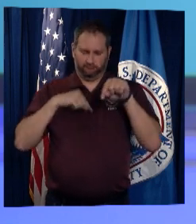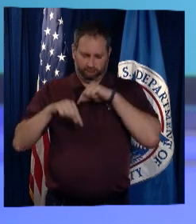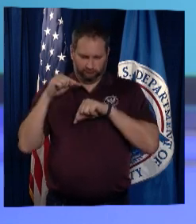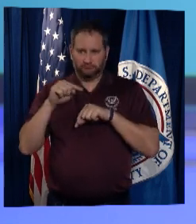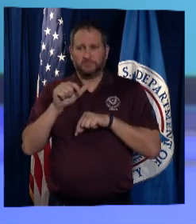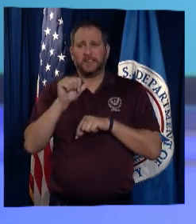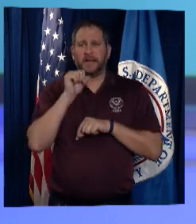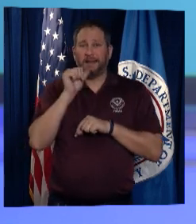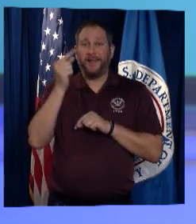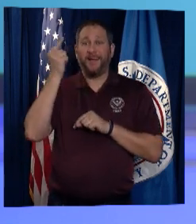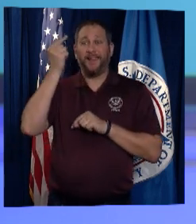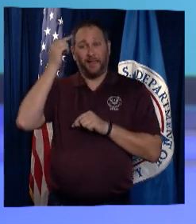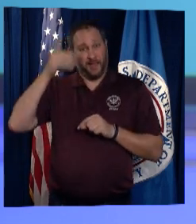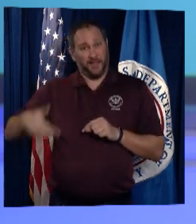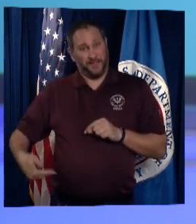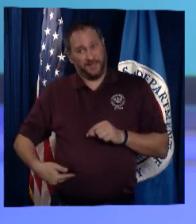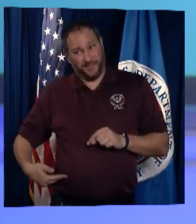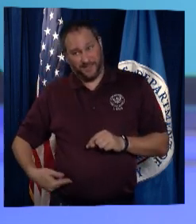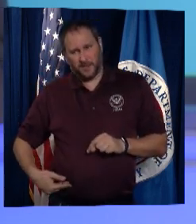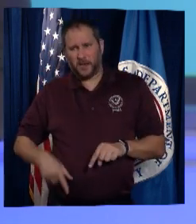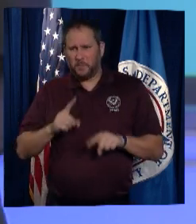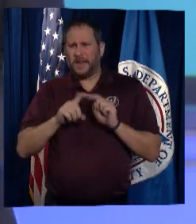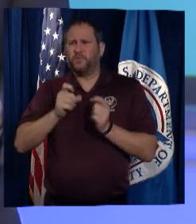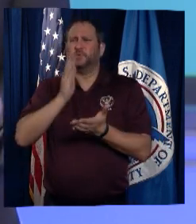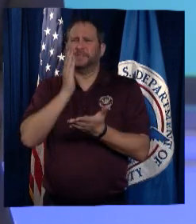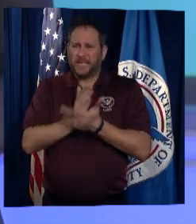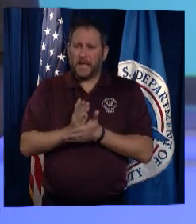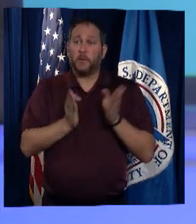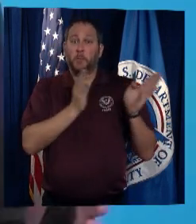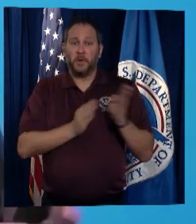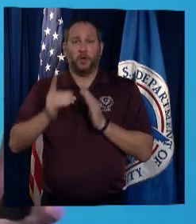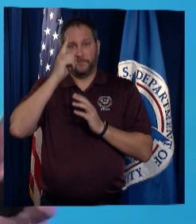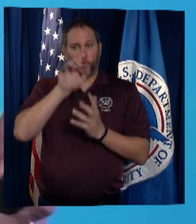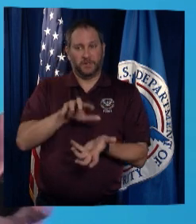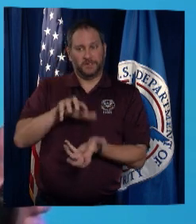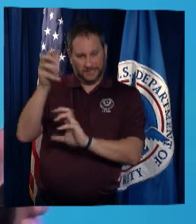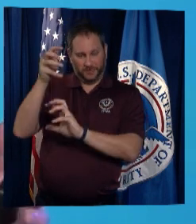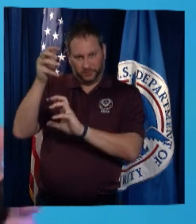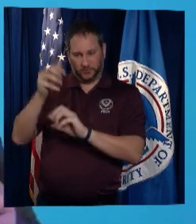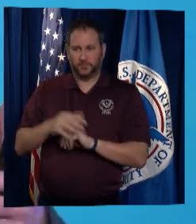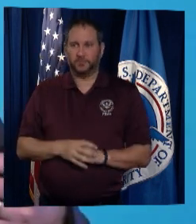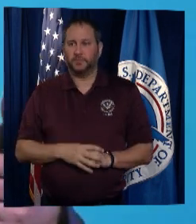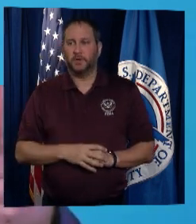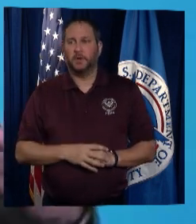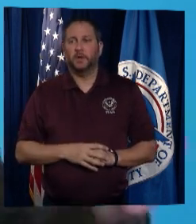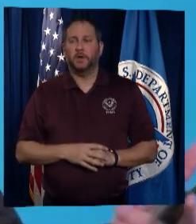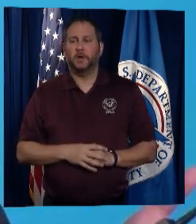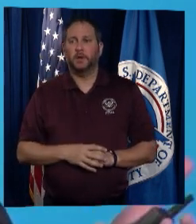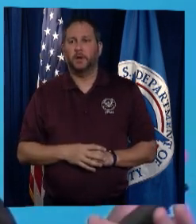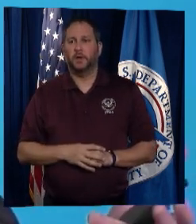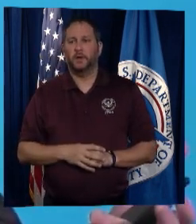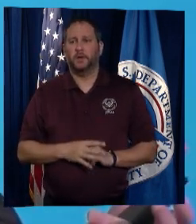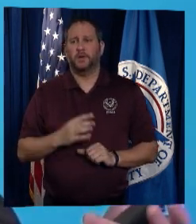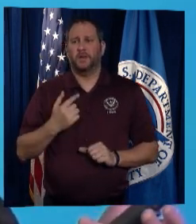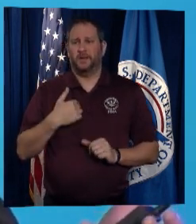first of all there is infinite number of things that can happen and we can't prevent them, if we could we'd make sure nothing bad would happen, and